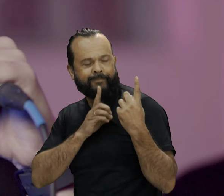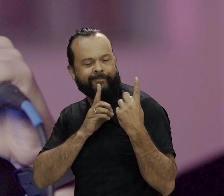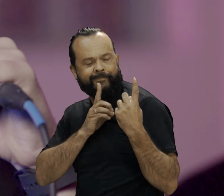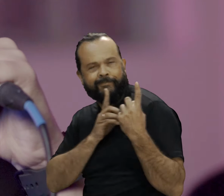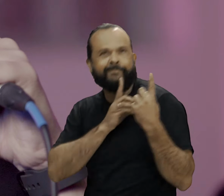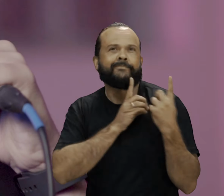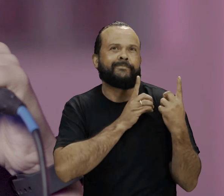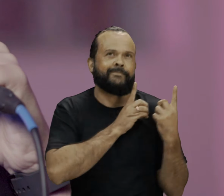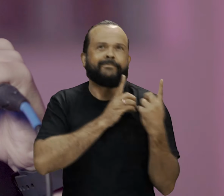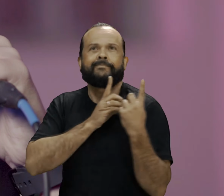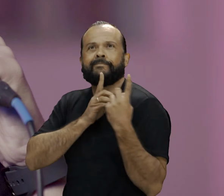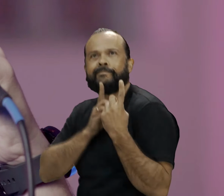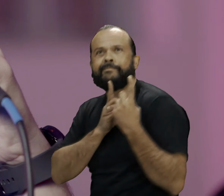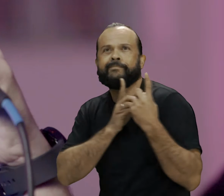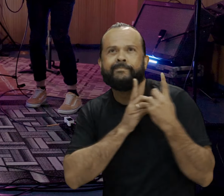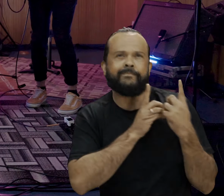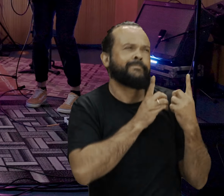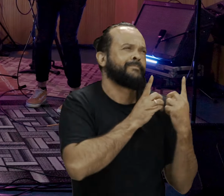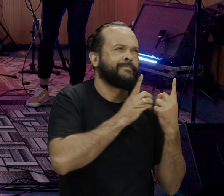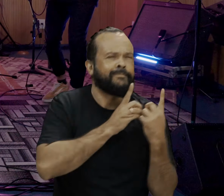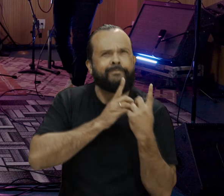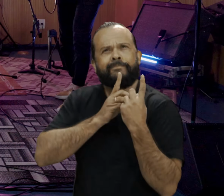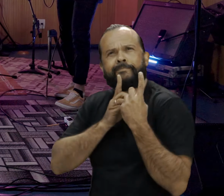That you do